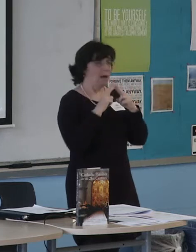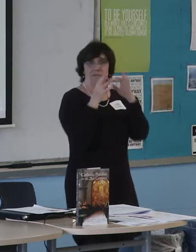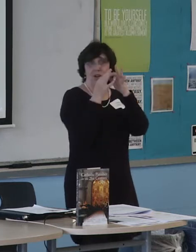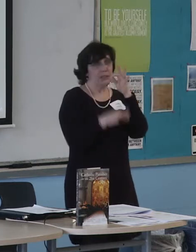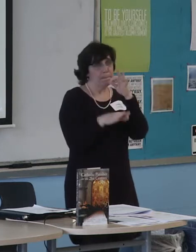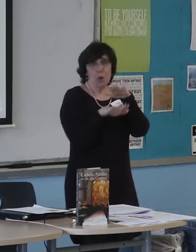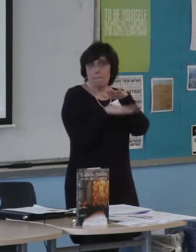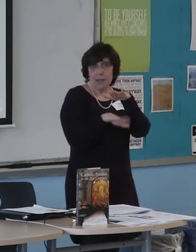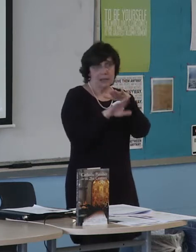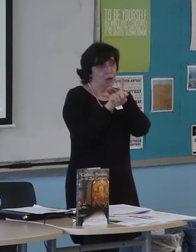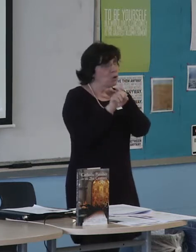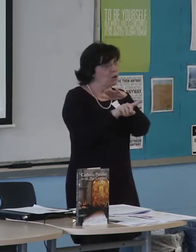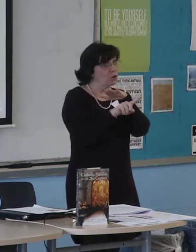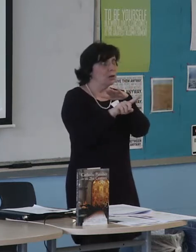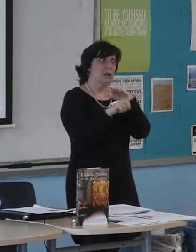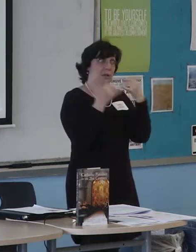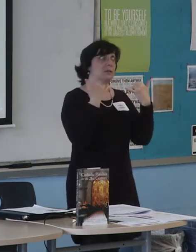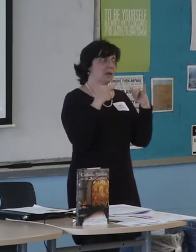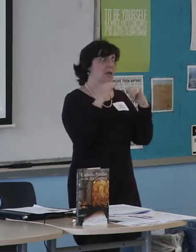basic question, and yet on a national level we've never